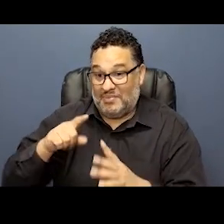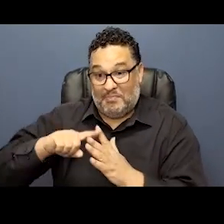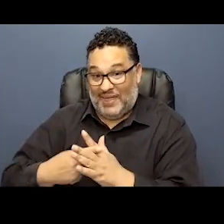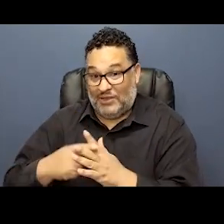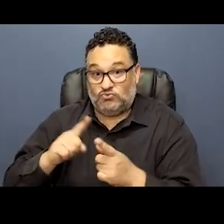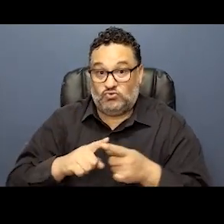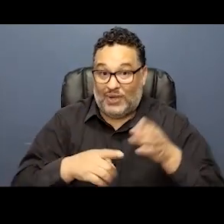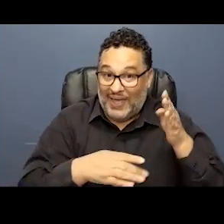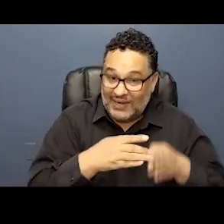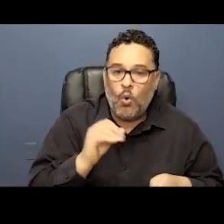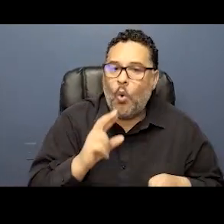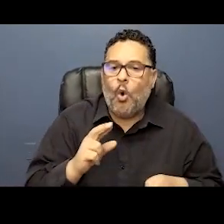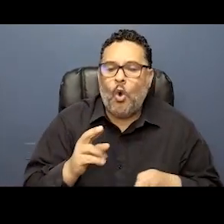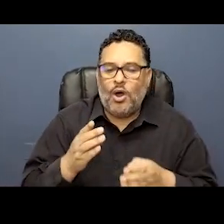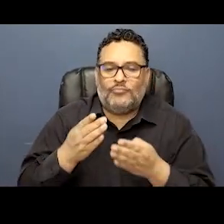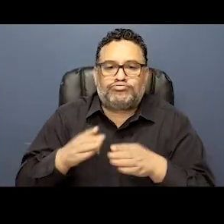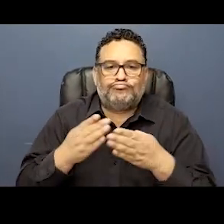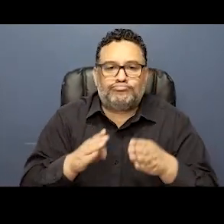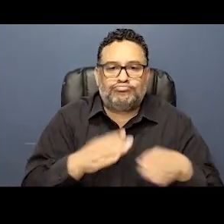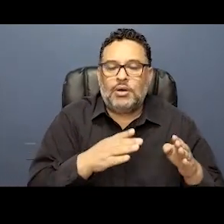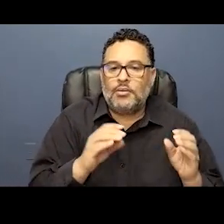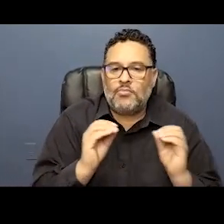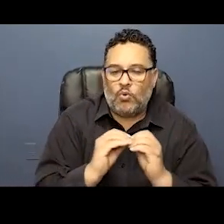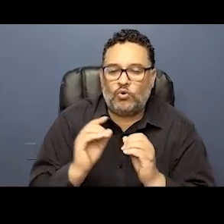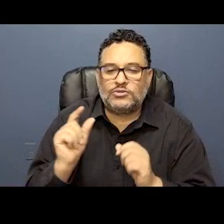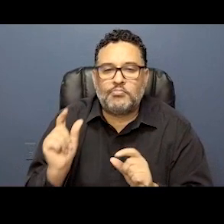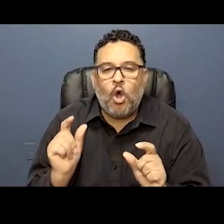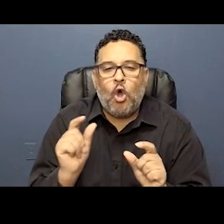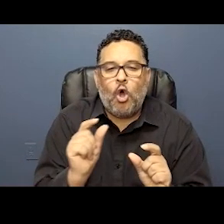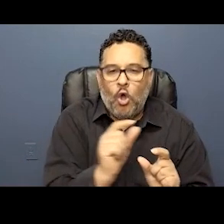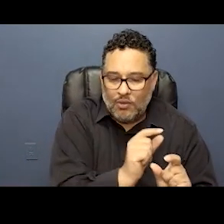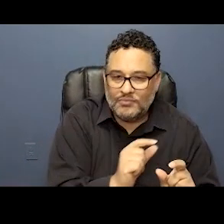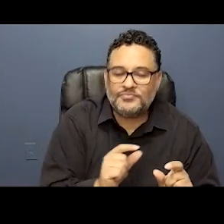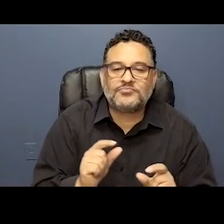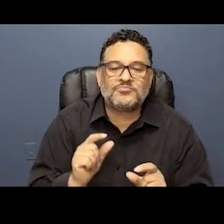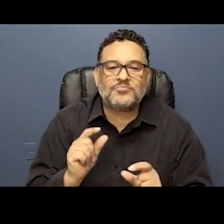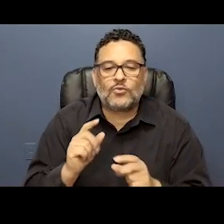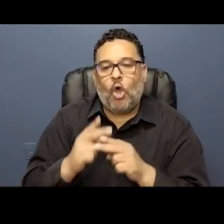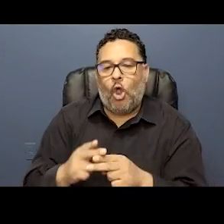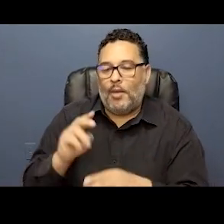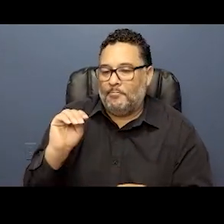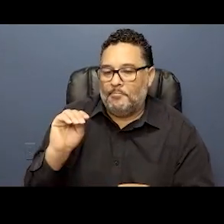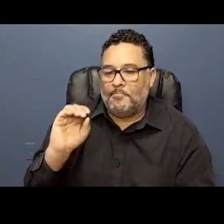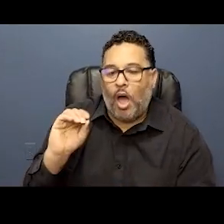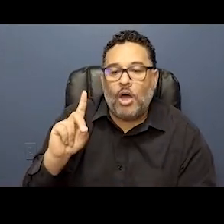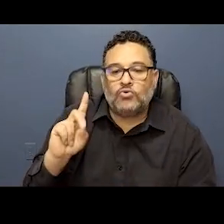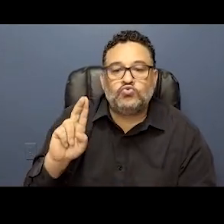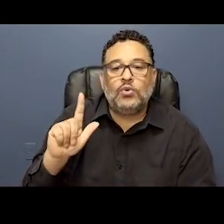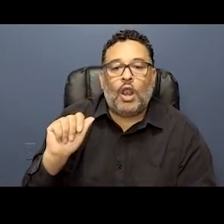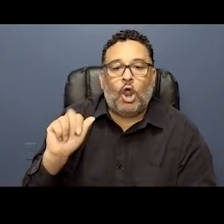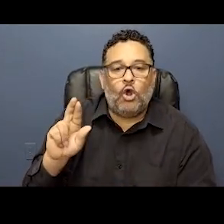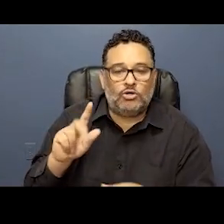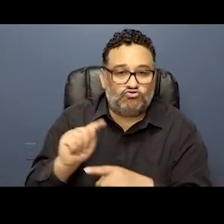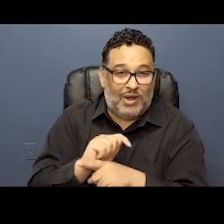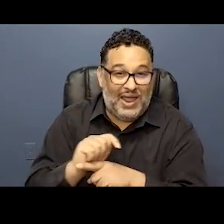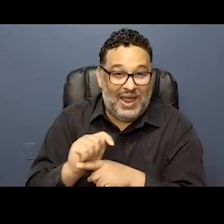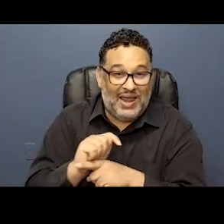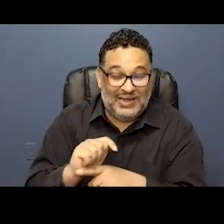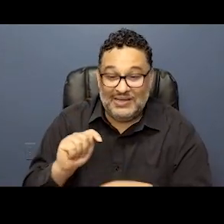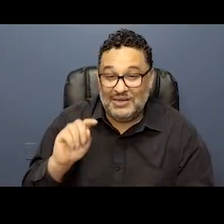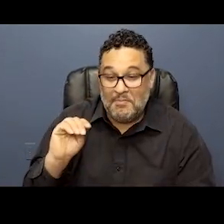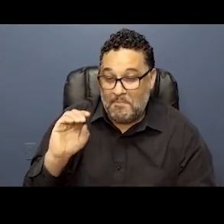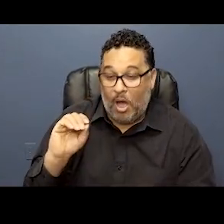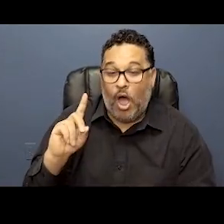smaller, more digestible parts – or what is known as modular training. Modular design is great for